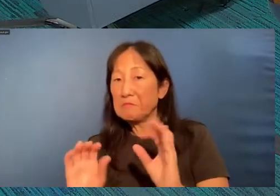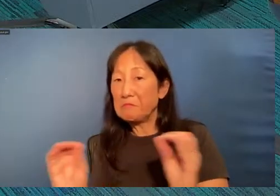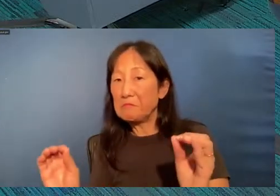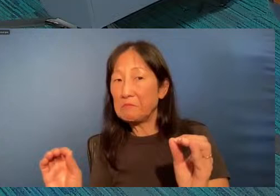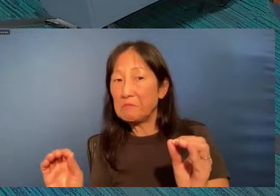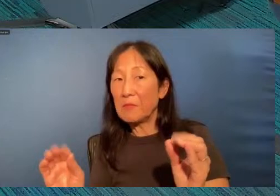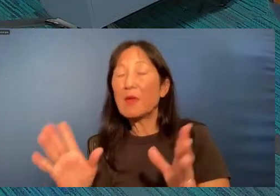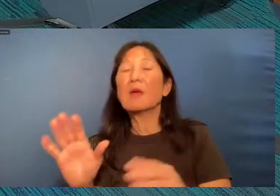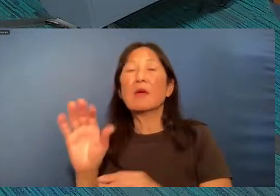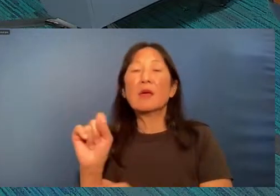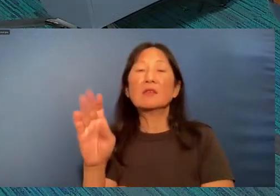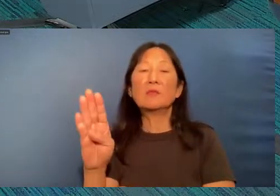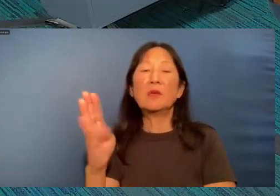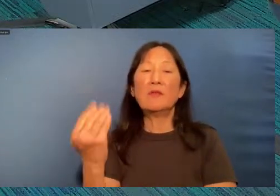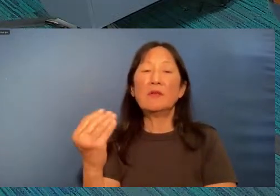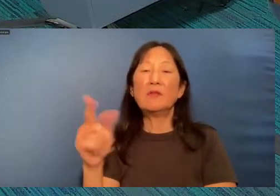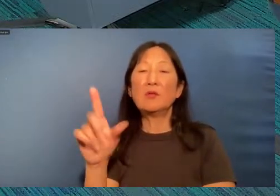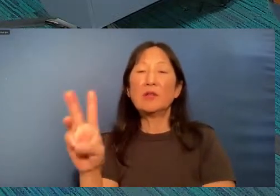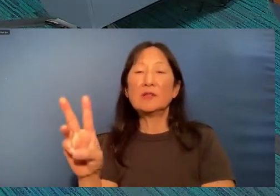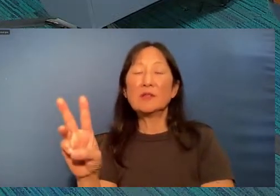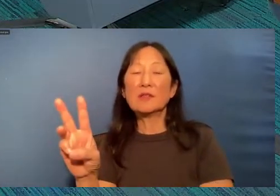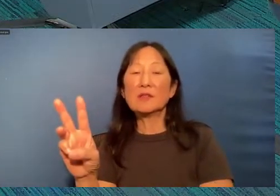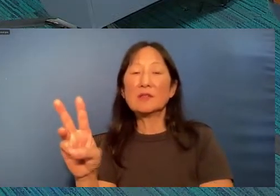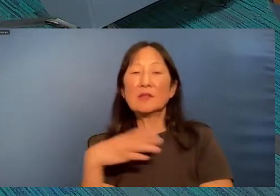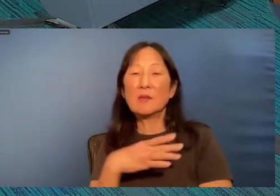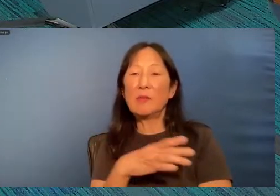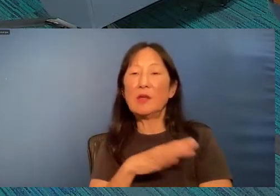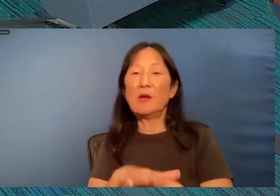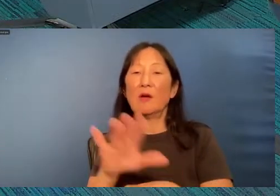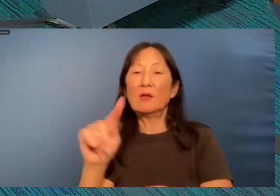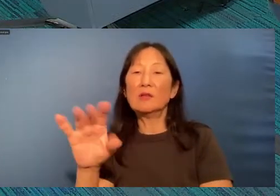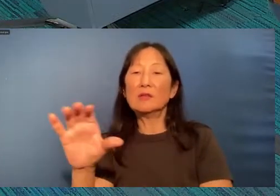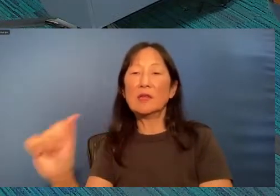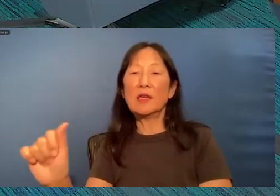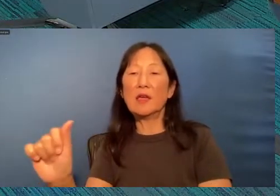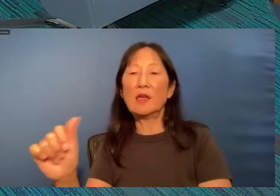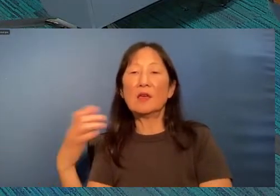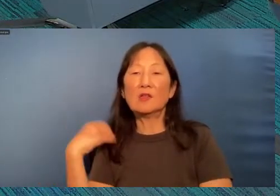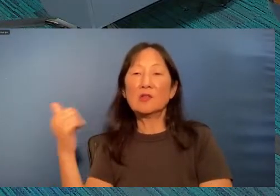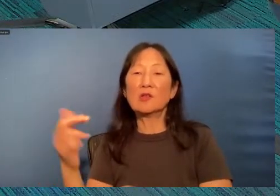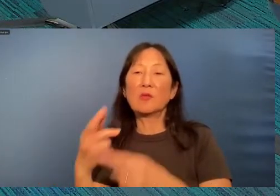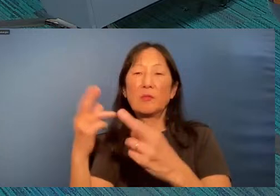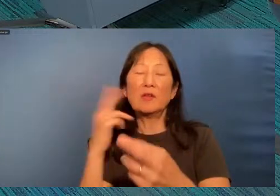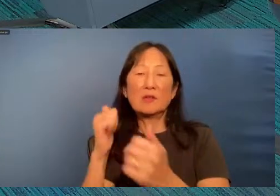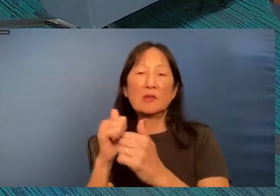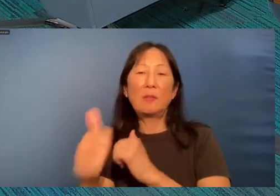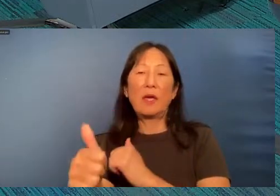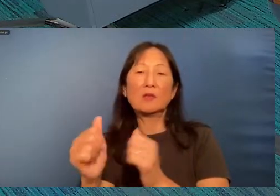SB 1526 Committee on TCA chair's recommendation is to pass with amendments Chair Lee.